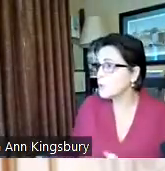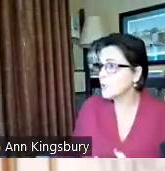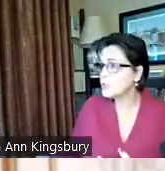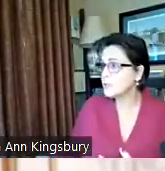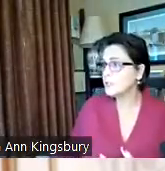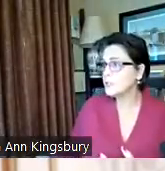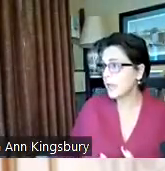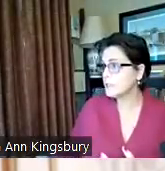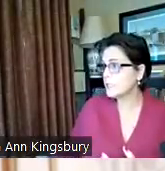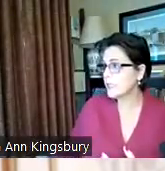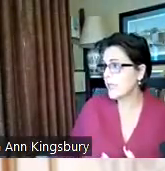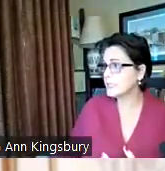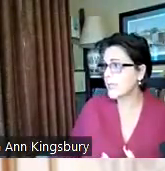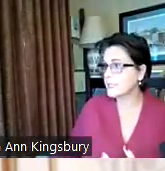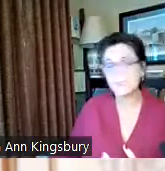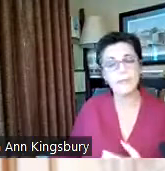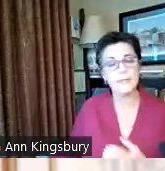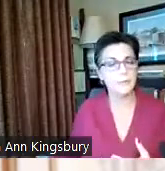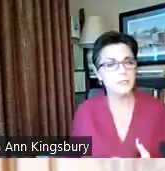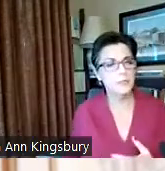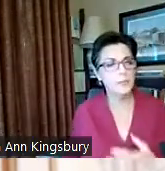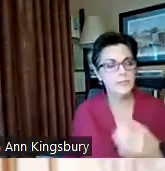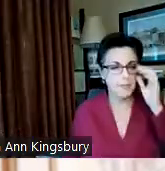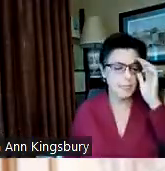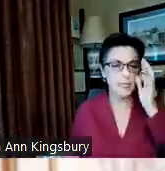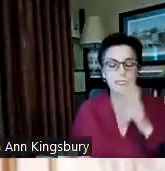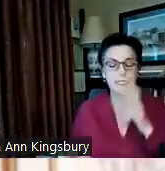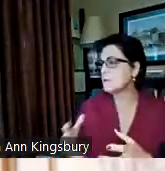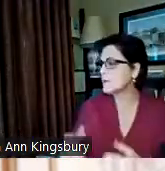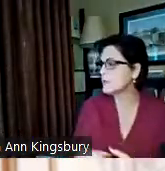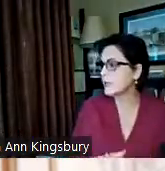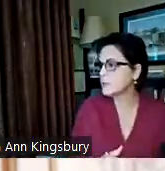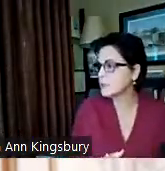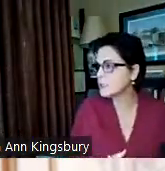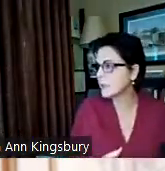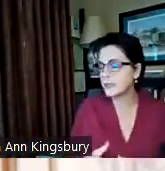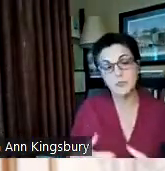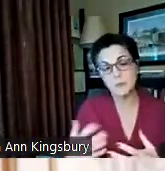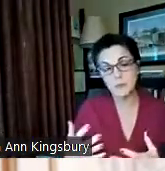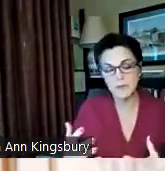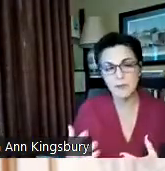We should be challenging and testing assumptions. When somebody says people with intellectual disabilities, people with developmental